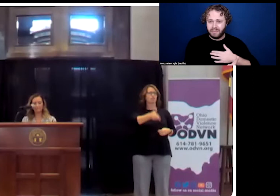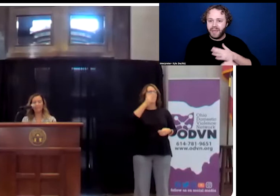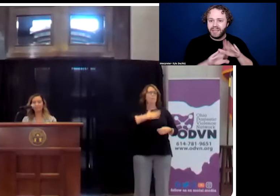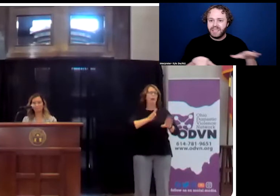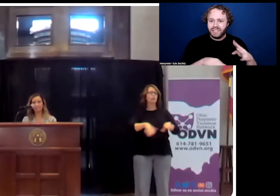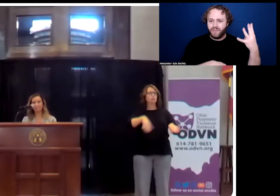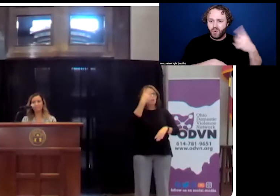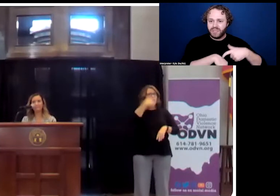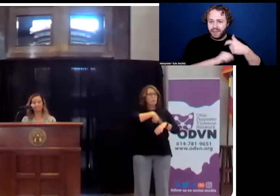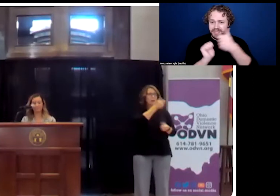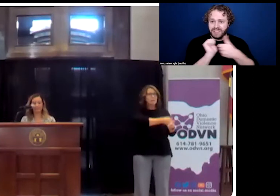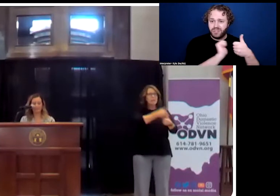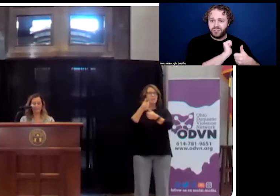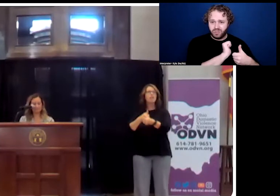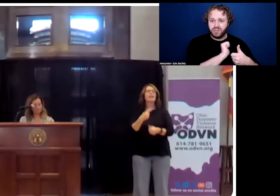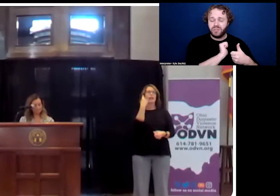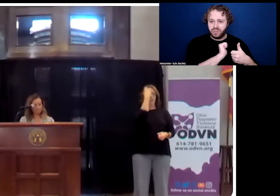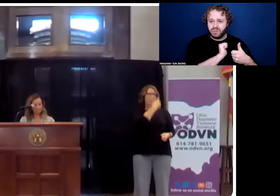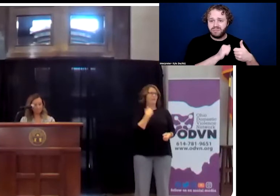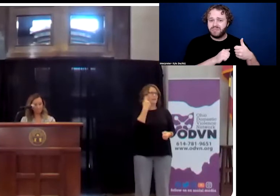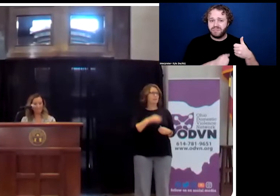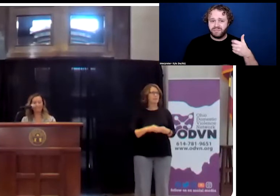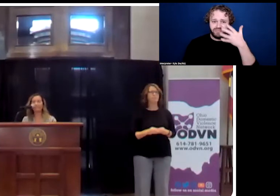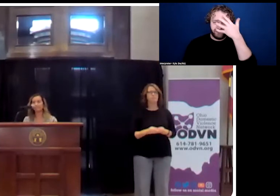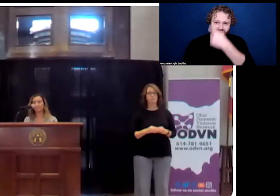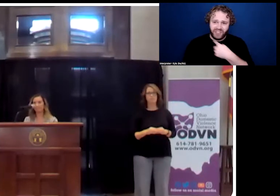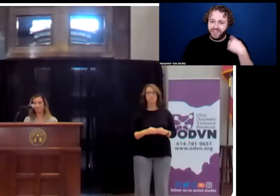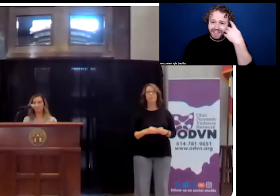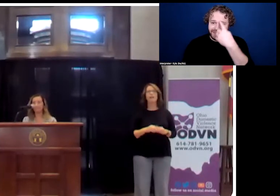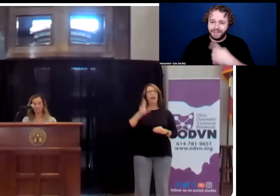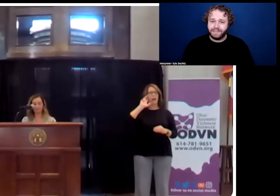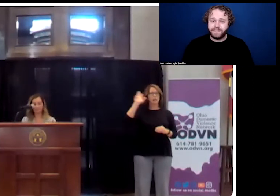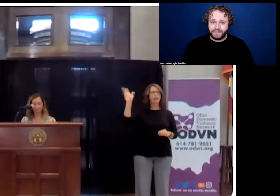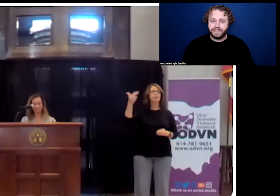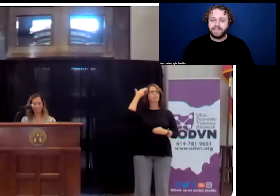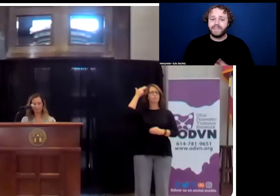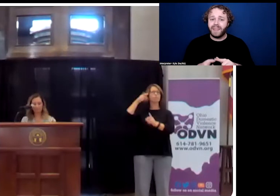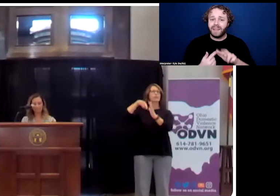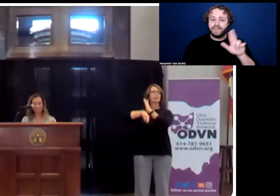Each. In the face, and then he turned the gun on himself.